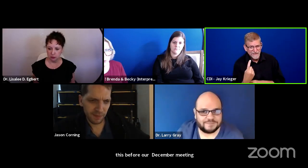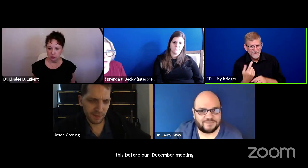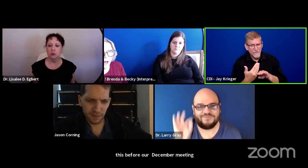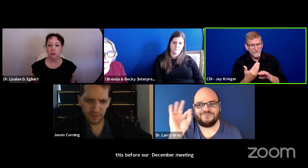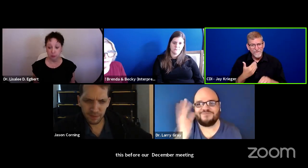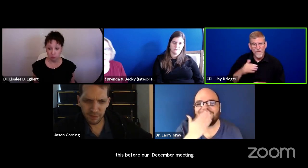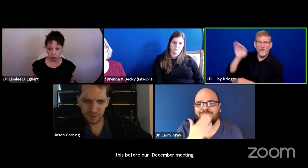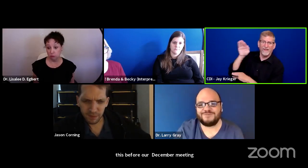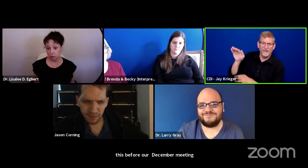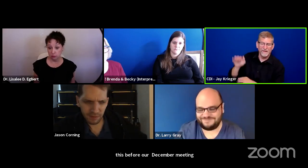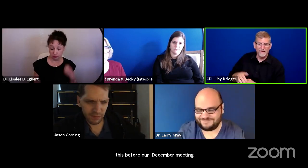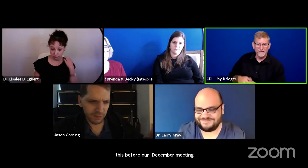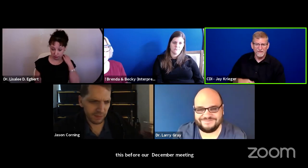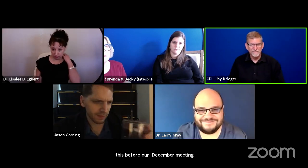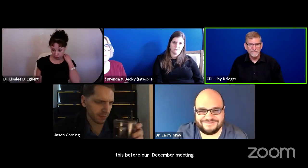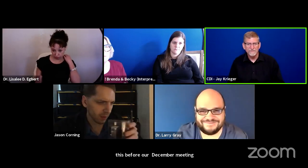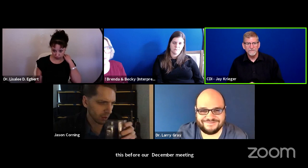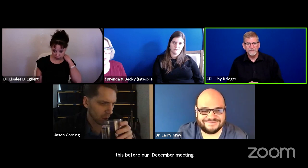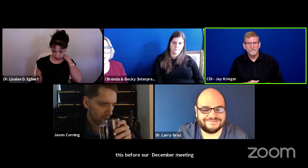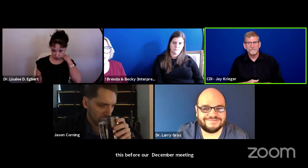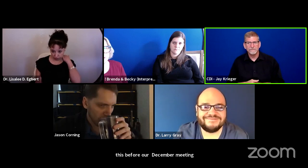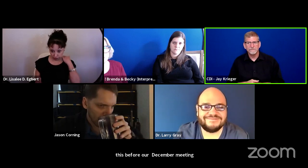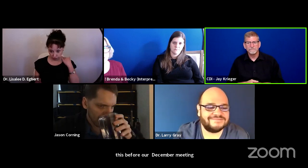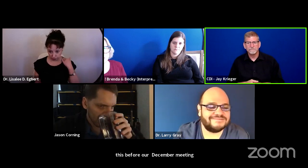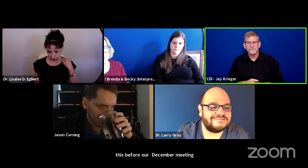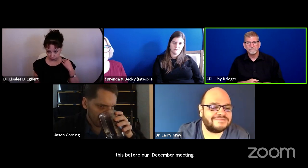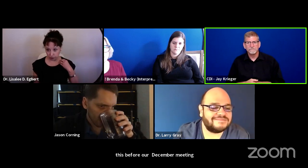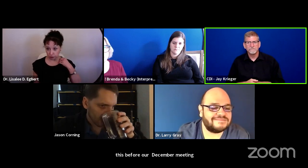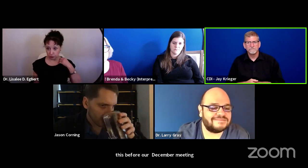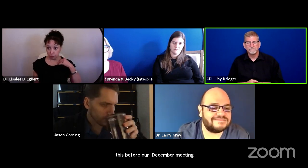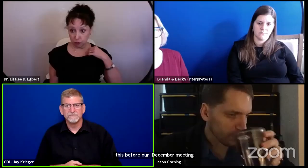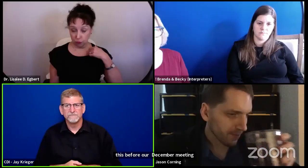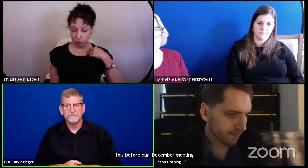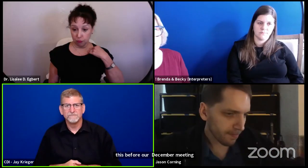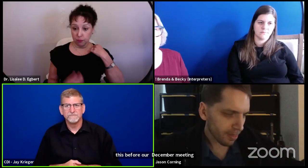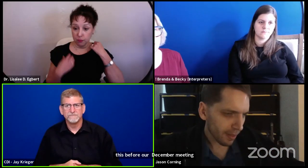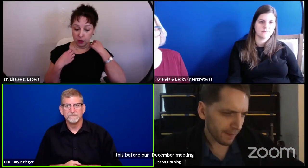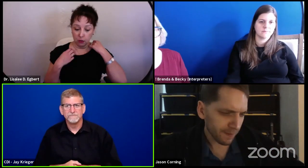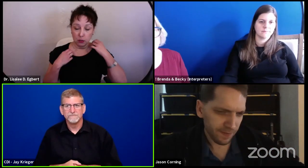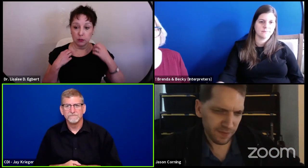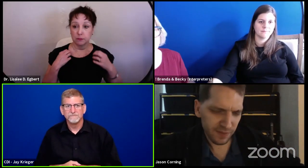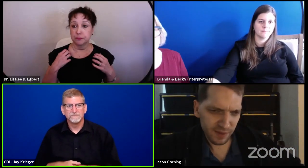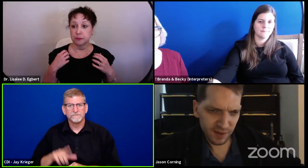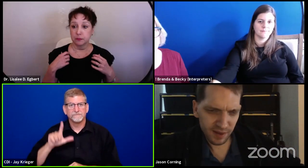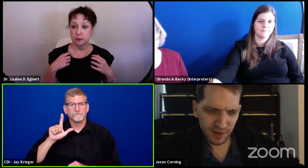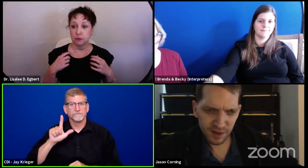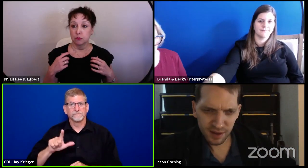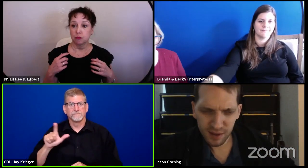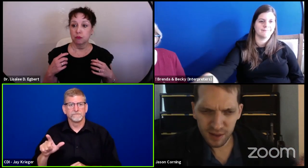or not first before we move in that direction to go to the legislature. Thank you very much.